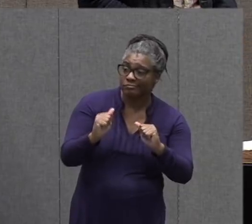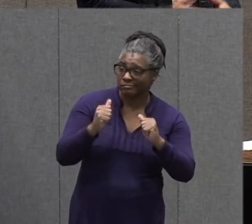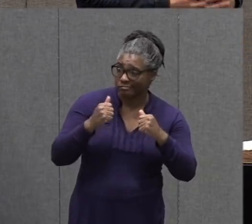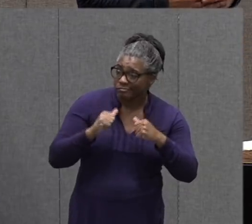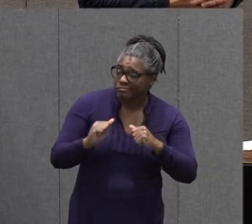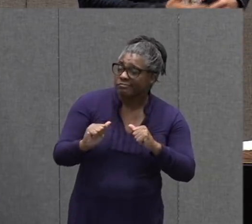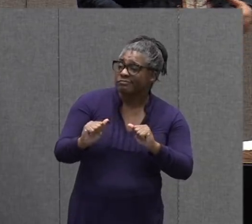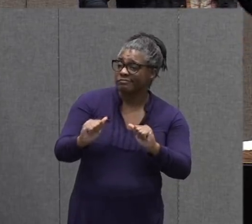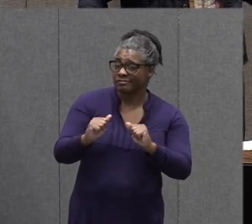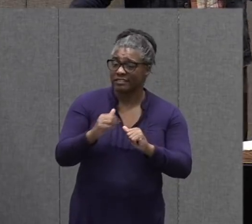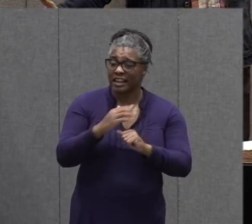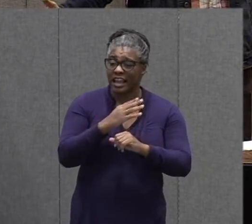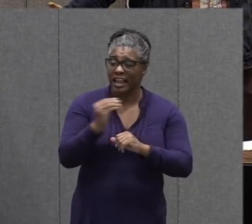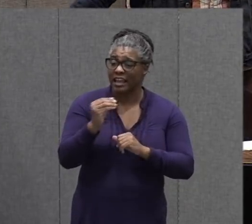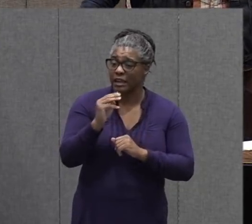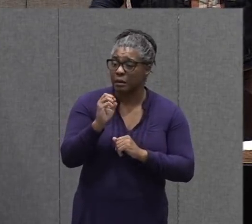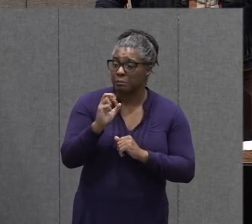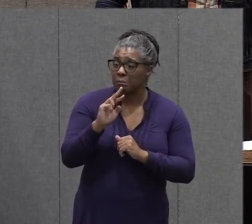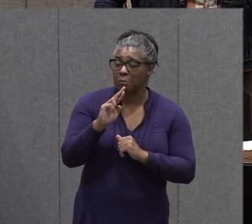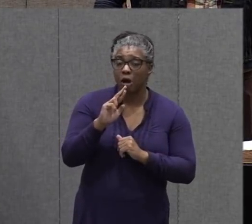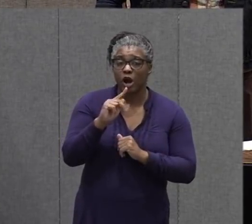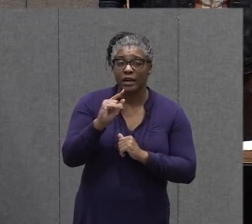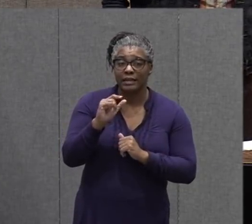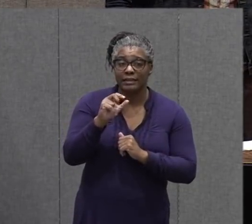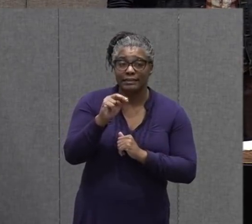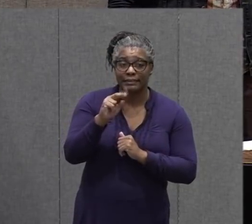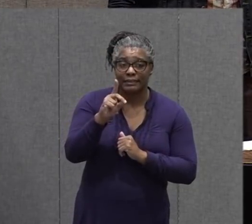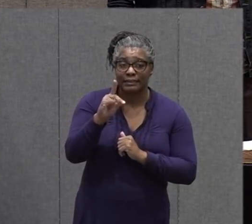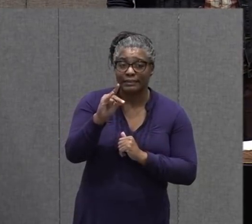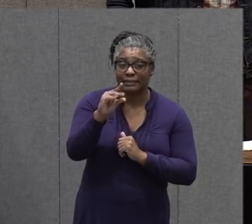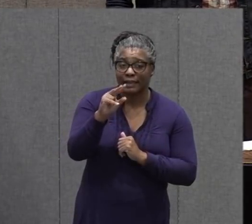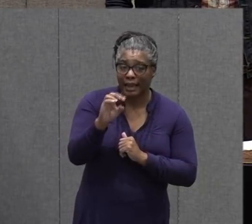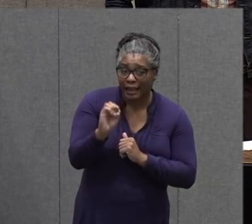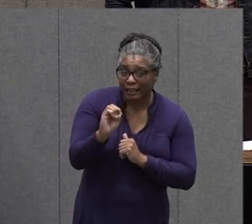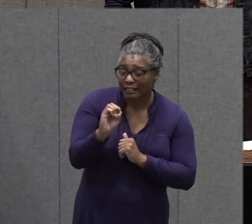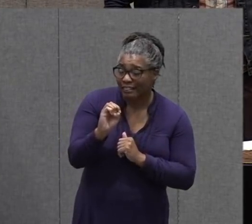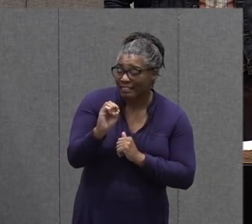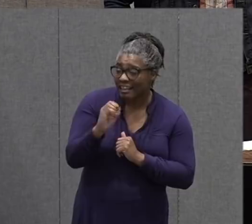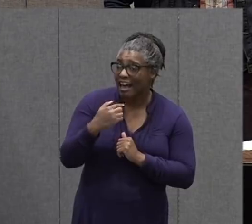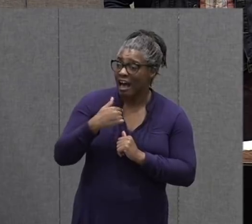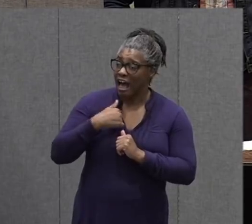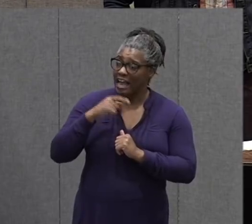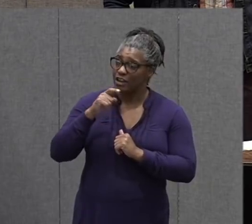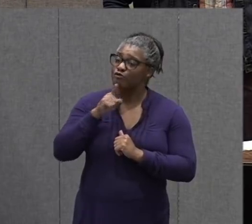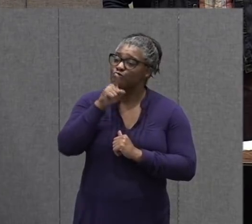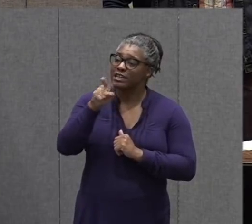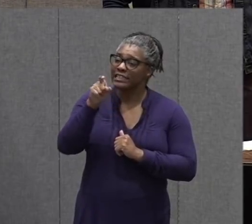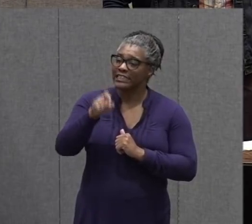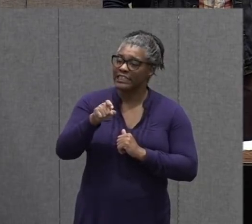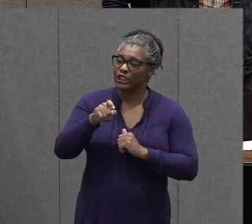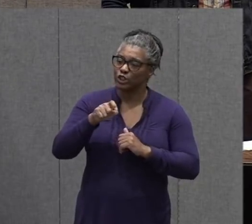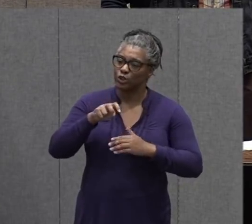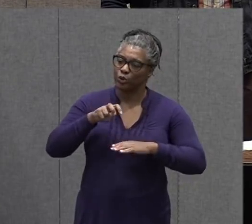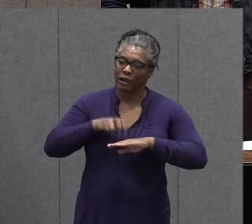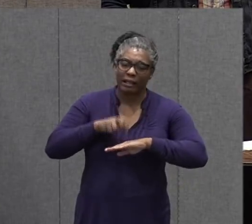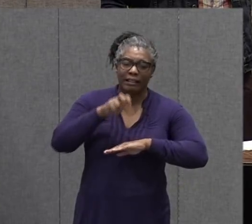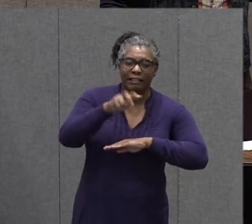a leap of faith, not in the traffic, but into a book, figuratively, for me,